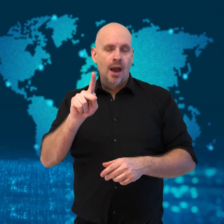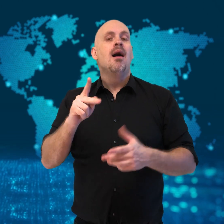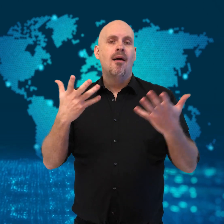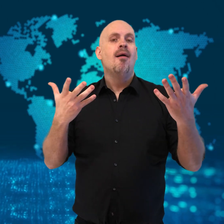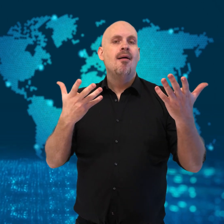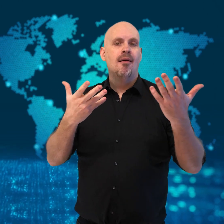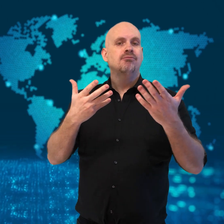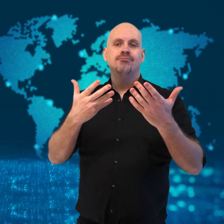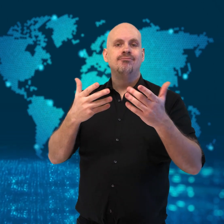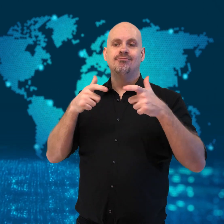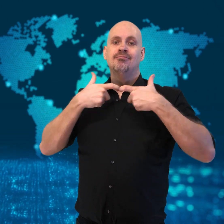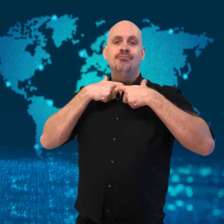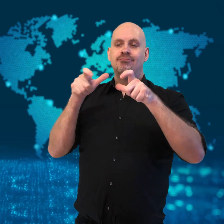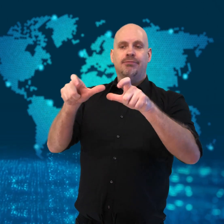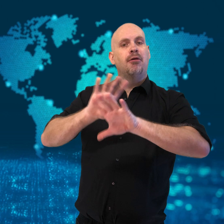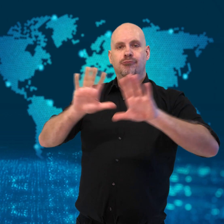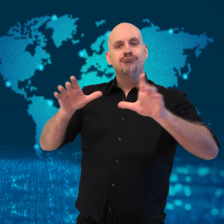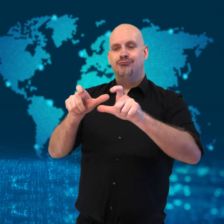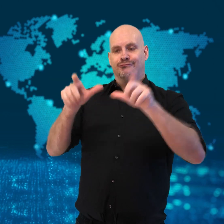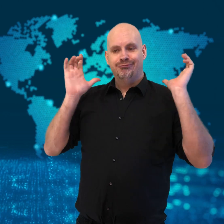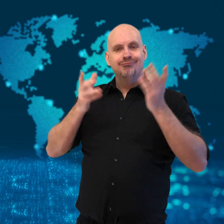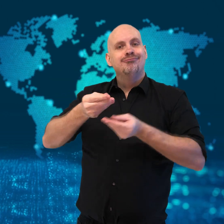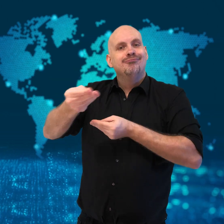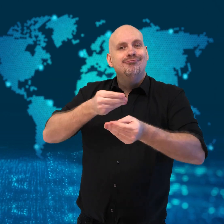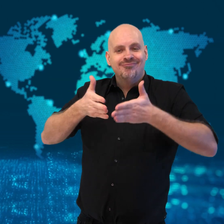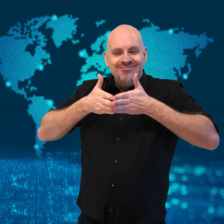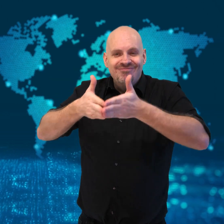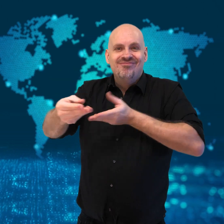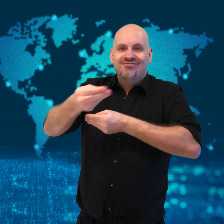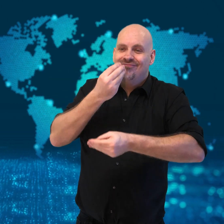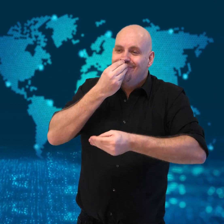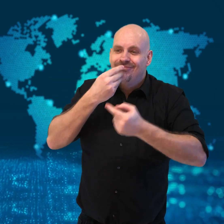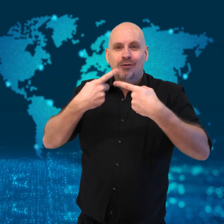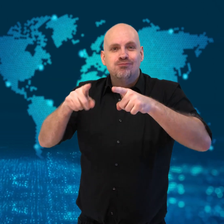However, under President Trump,